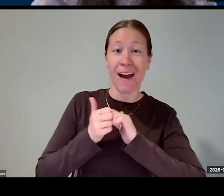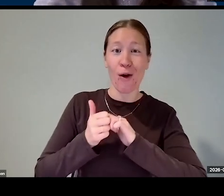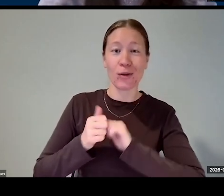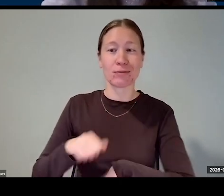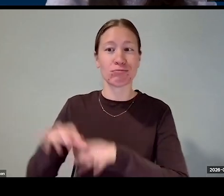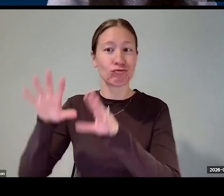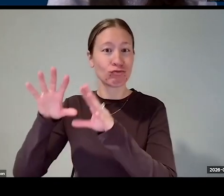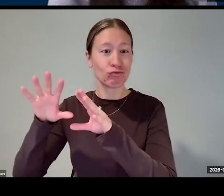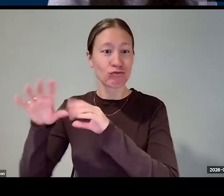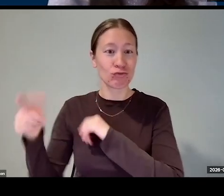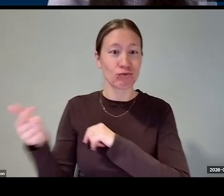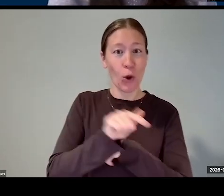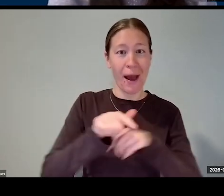and use my tab check again.